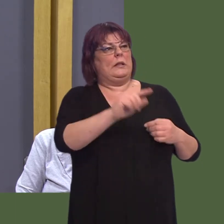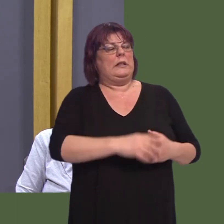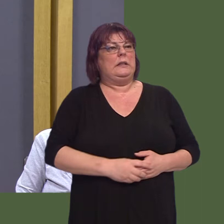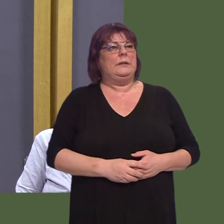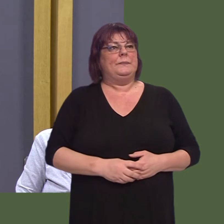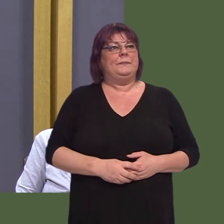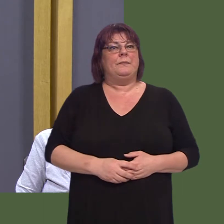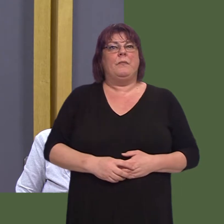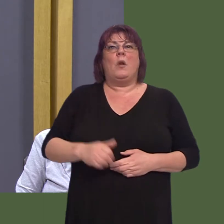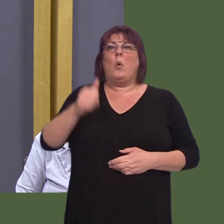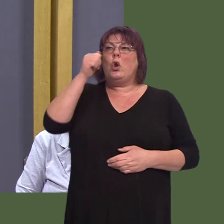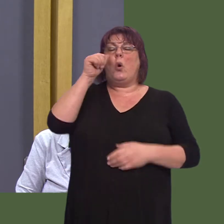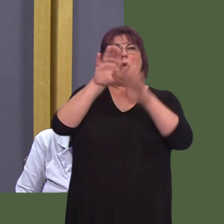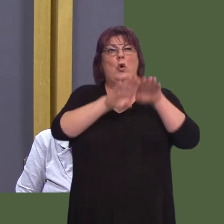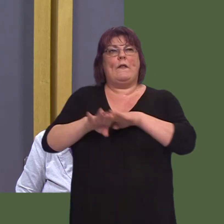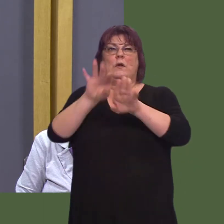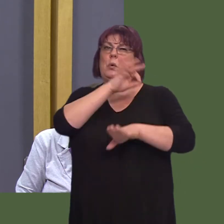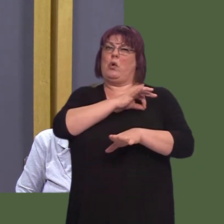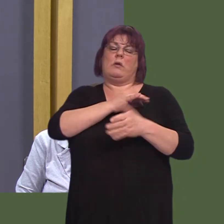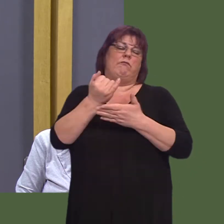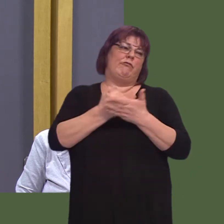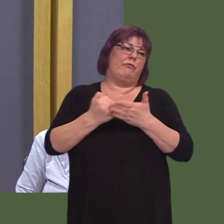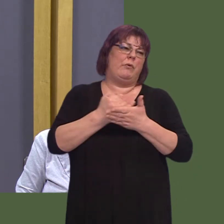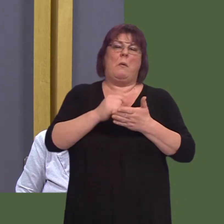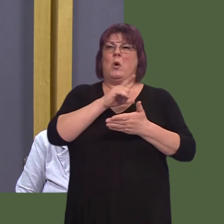The roll-out of the flawed universal credit, with its unacceptable payment delays, as you've